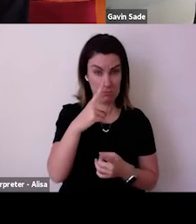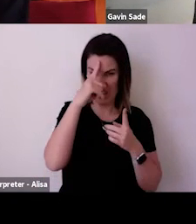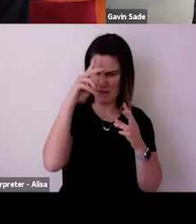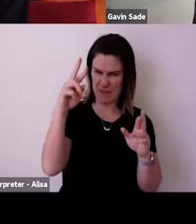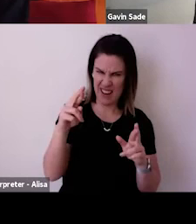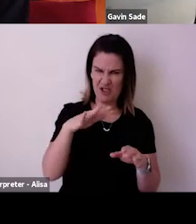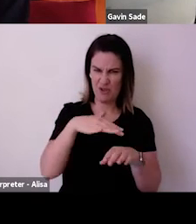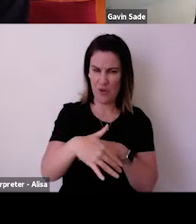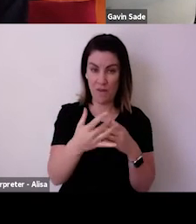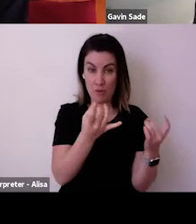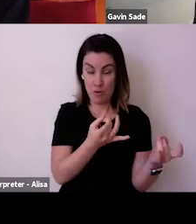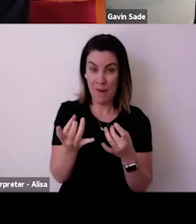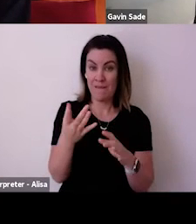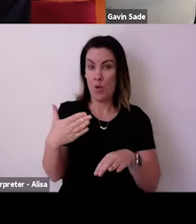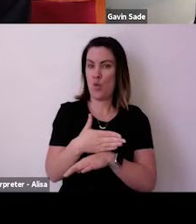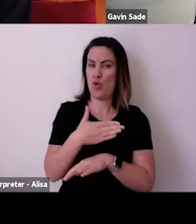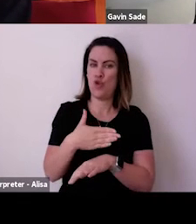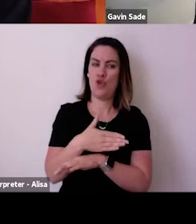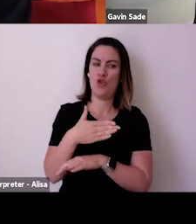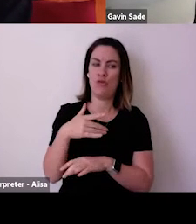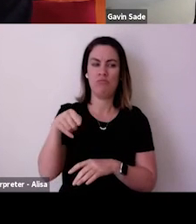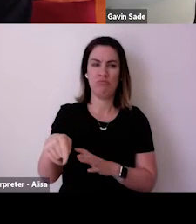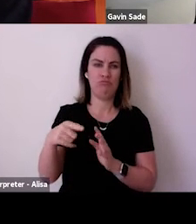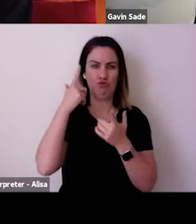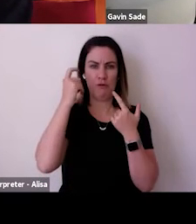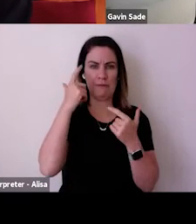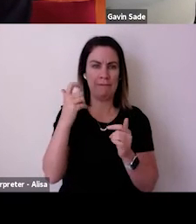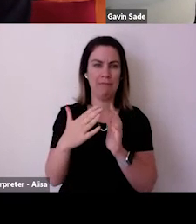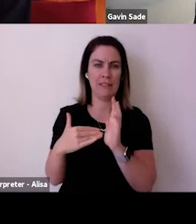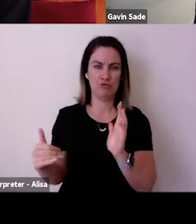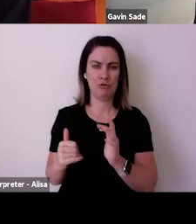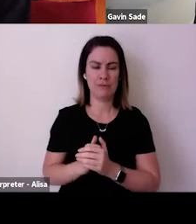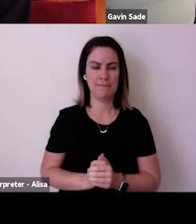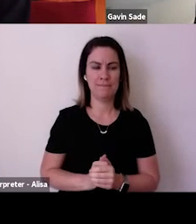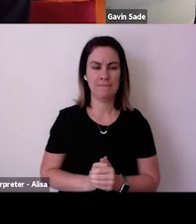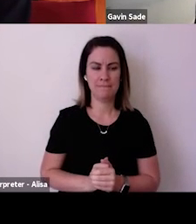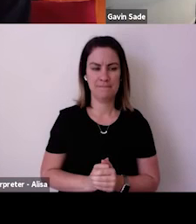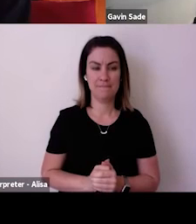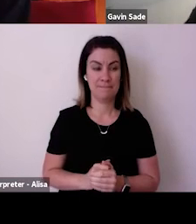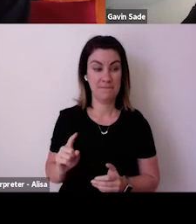preparations of work in a creative industries. In first semester 2020 restrictions